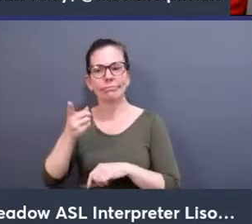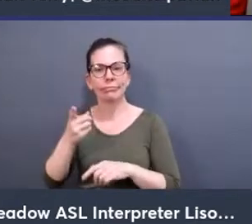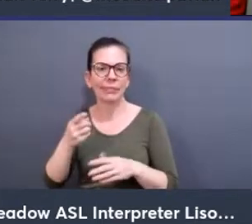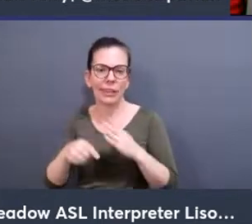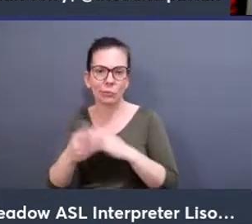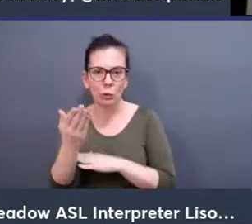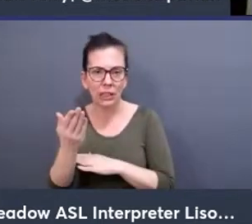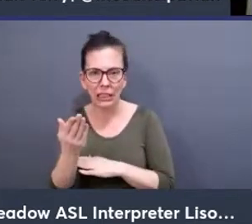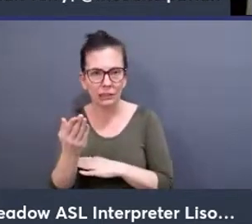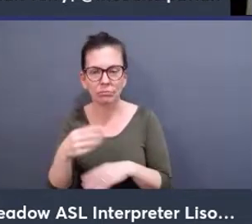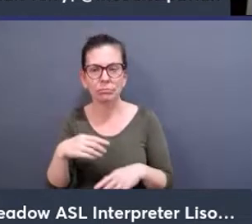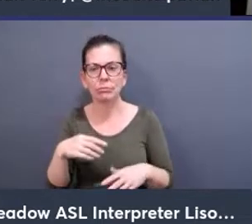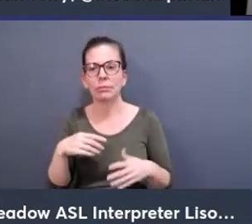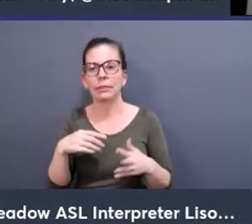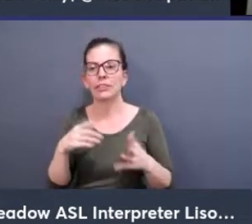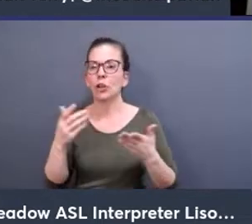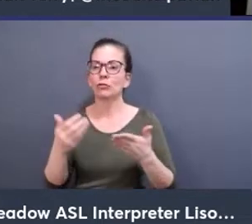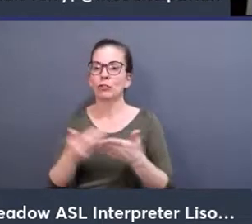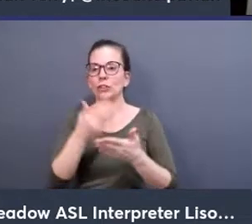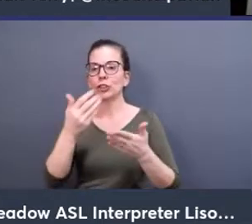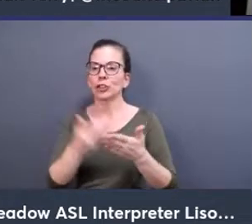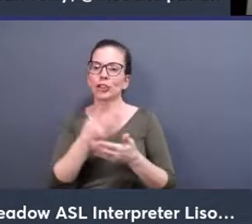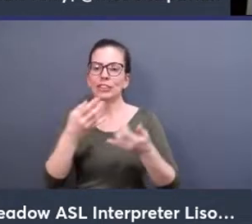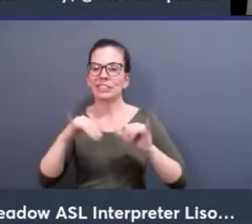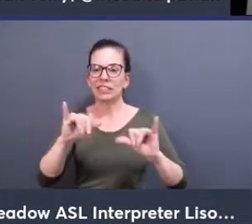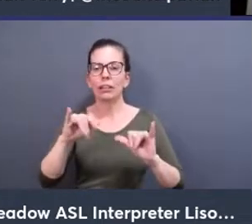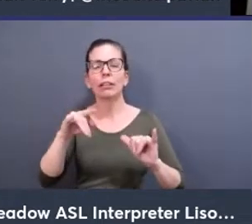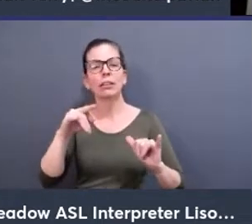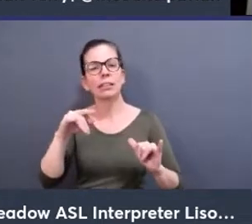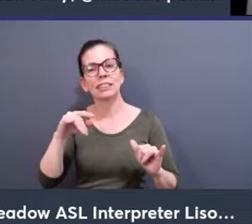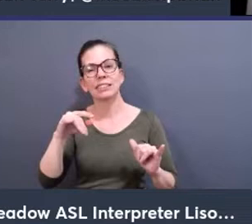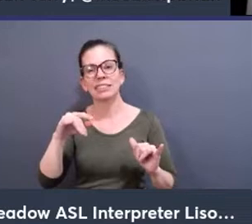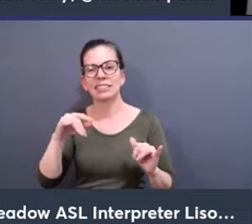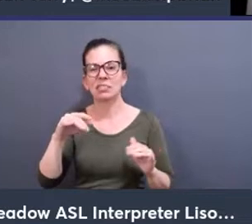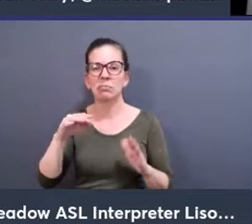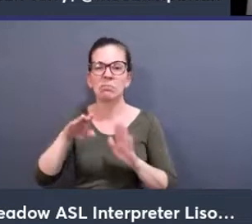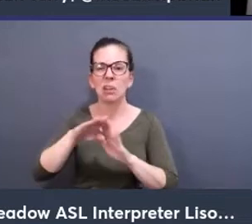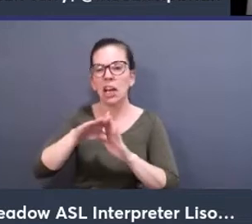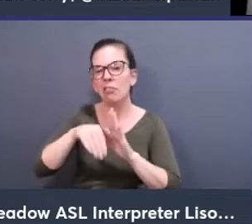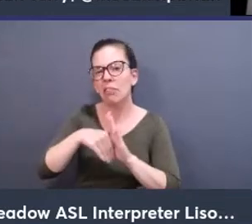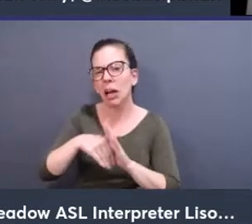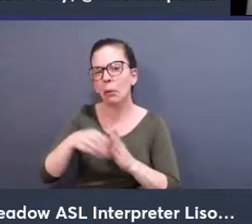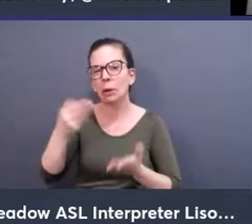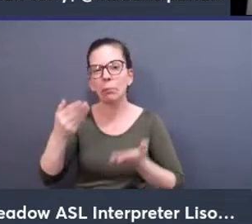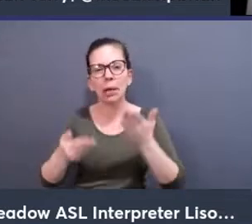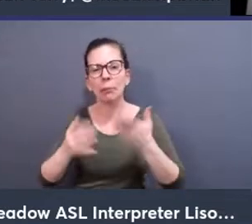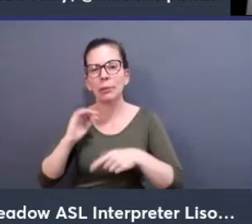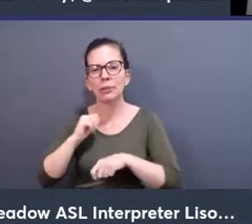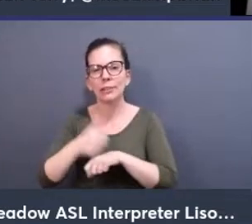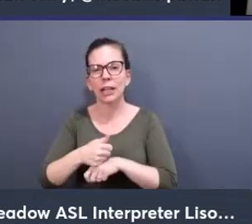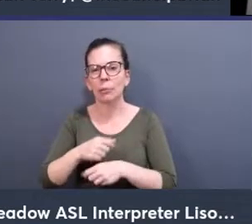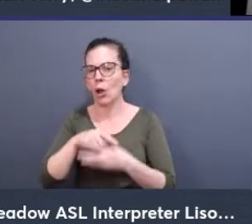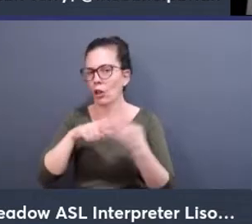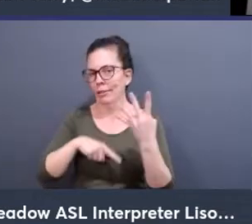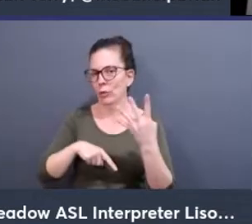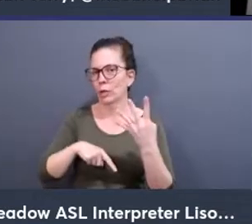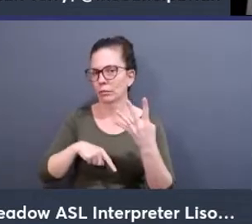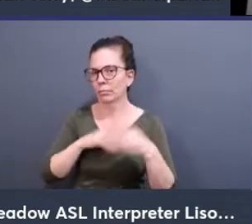so this is still fresh. It just takes like maybe a half an hour for me to just set up all four features altogether.